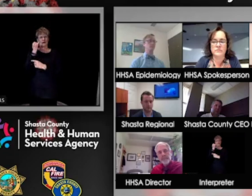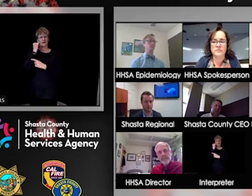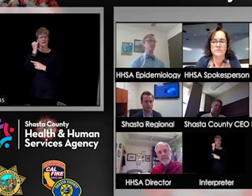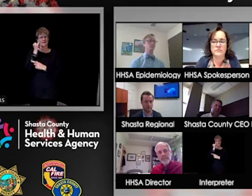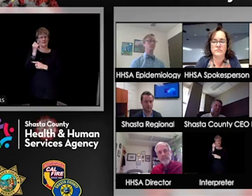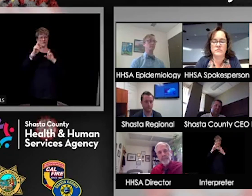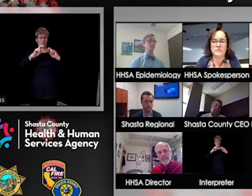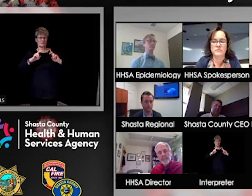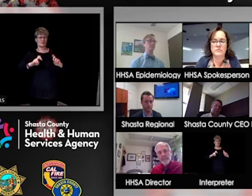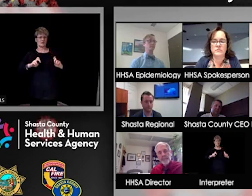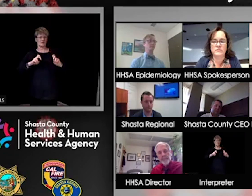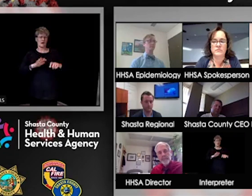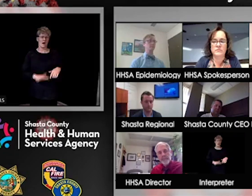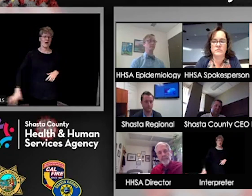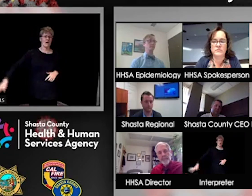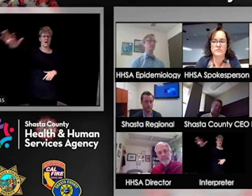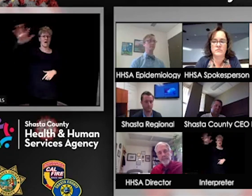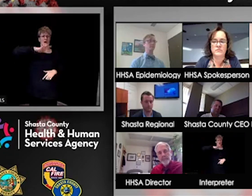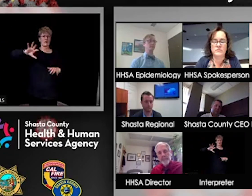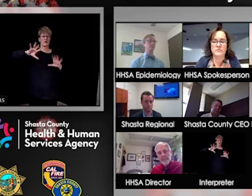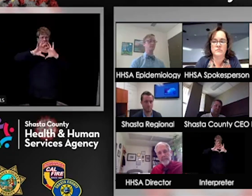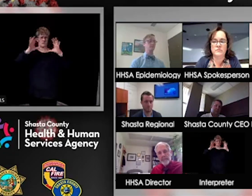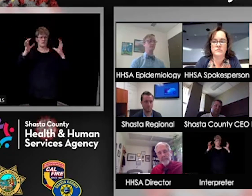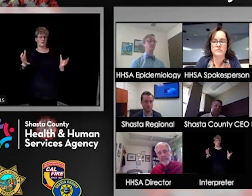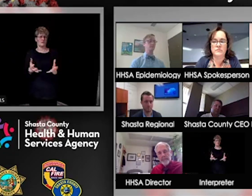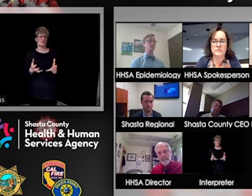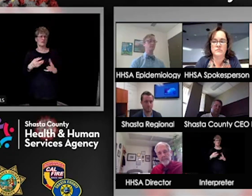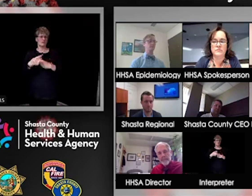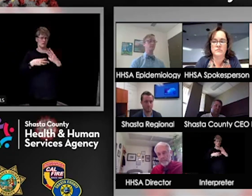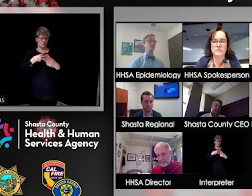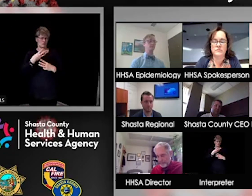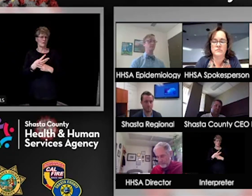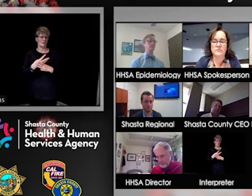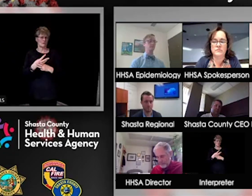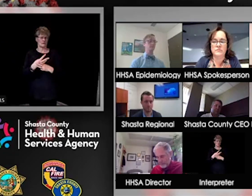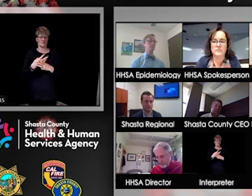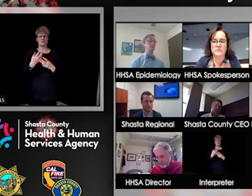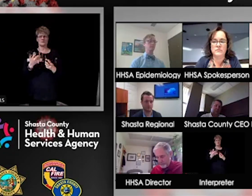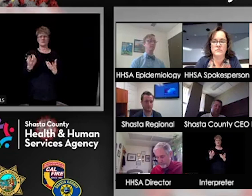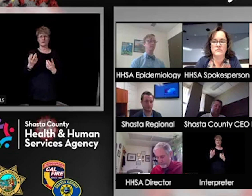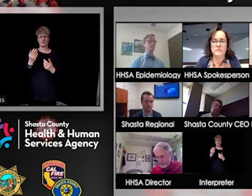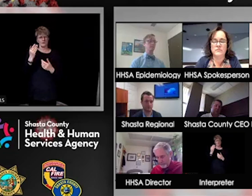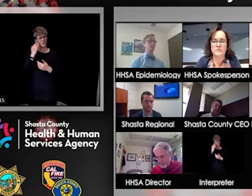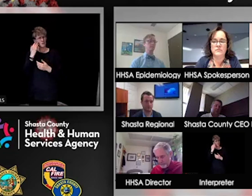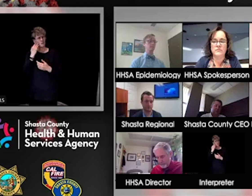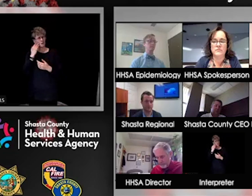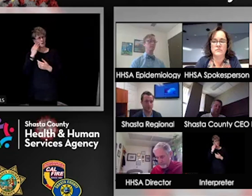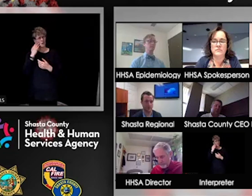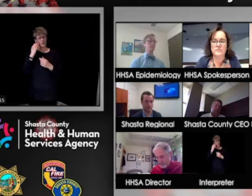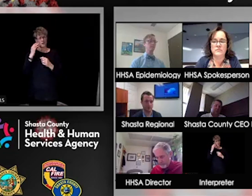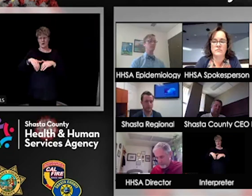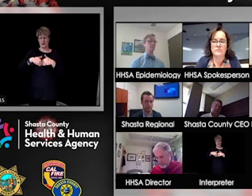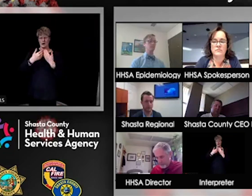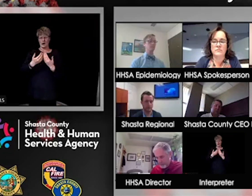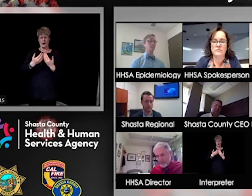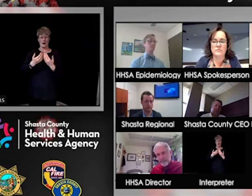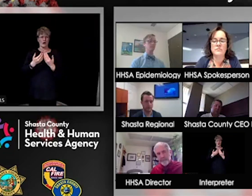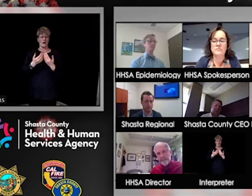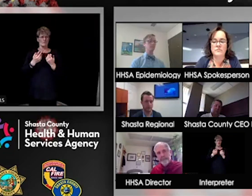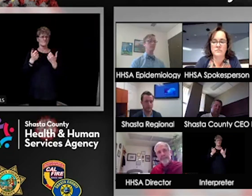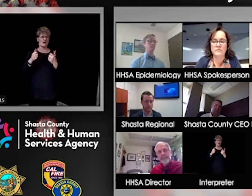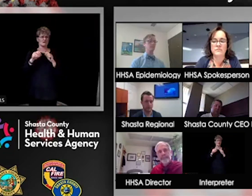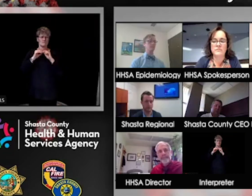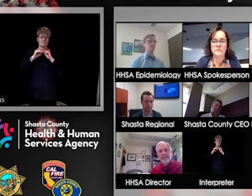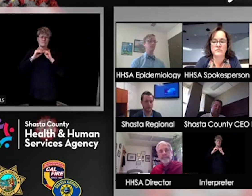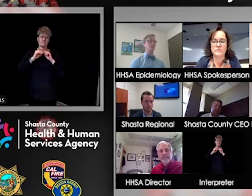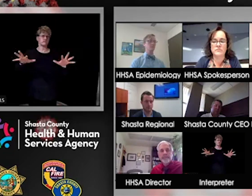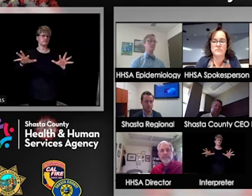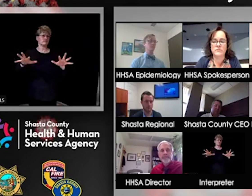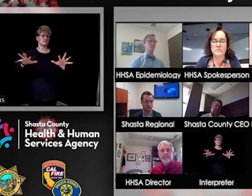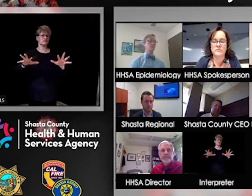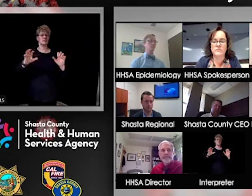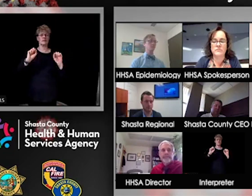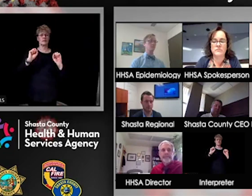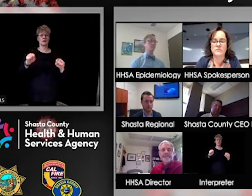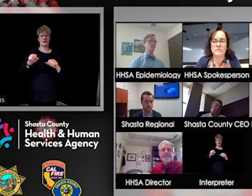in the how contagious it is in terms of the 6 feet, which seemed months ago when we heard